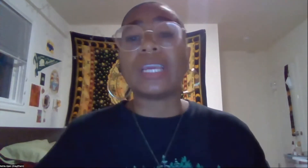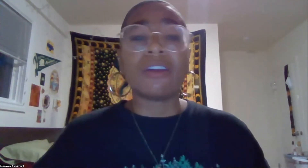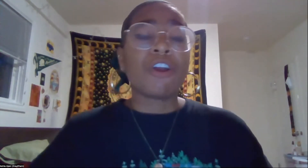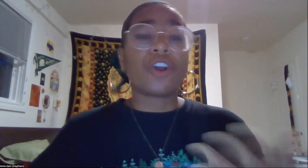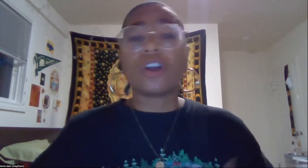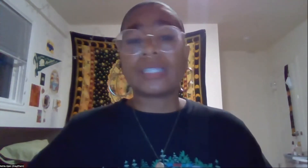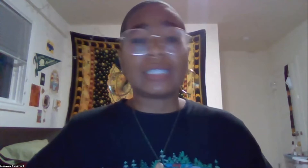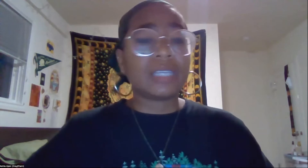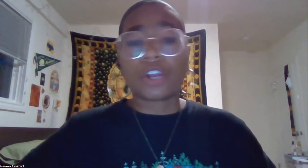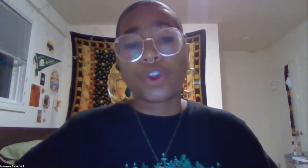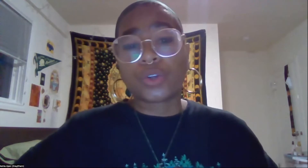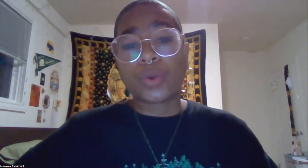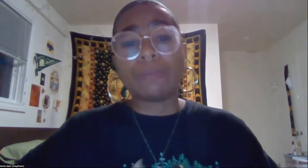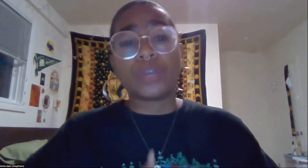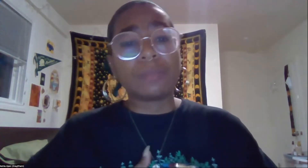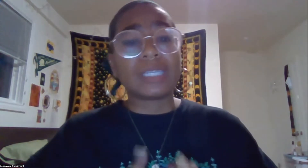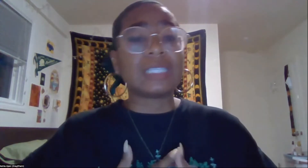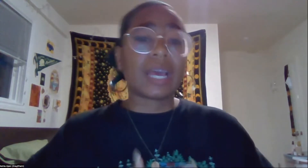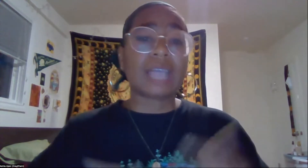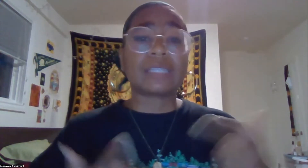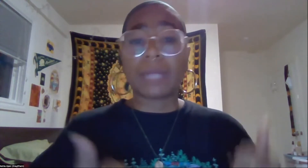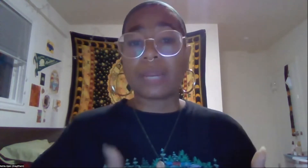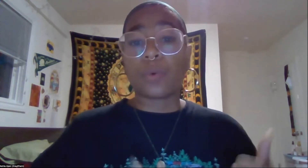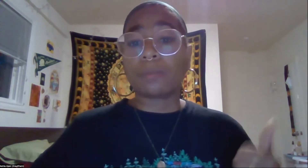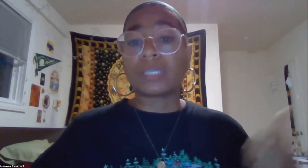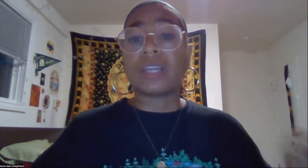earned heart disease & curdled cream dreams instead as the planet warms another